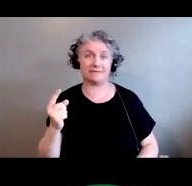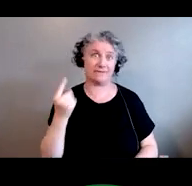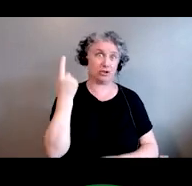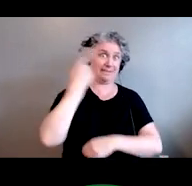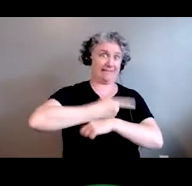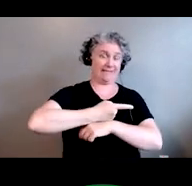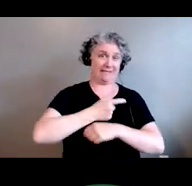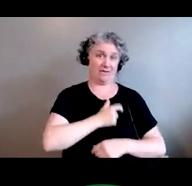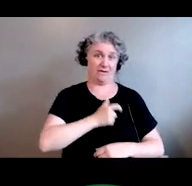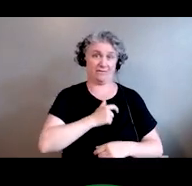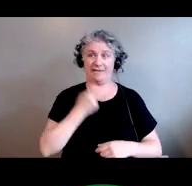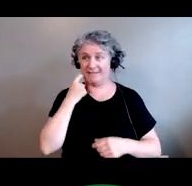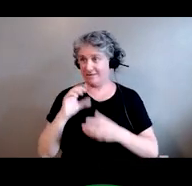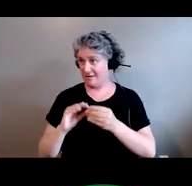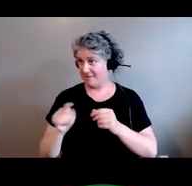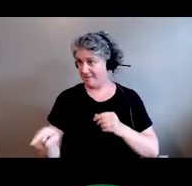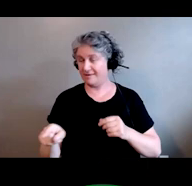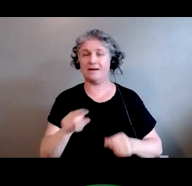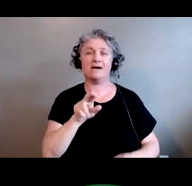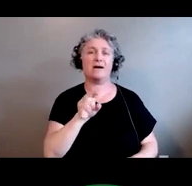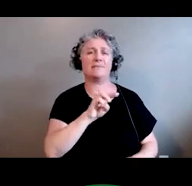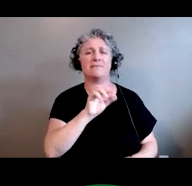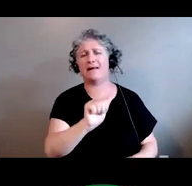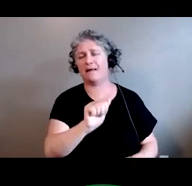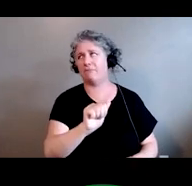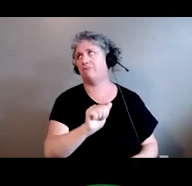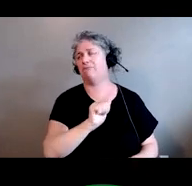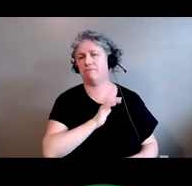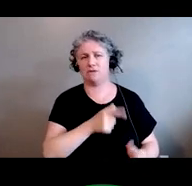She just commented saying that Rocky Mountain Adaptive showed her what was possible in the